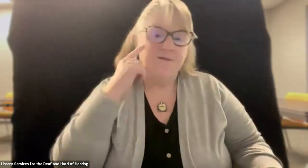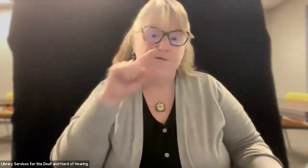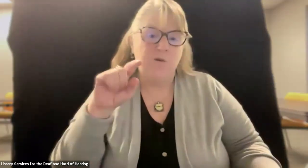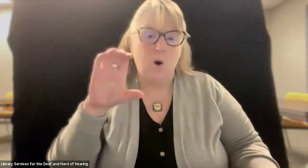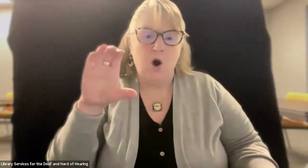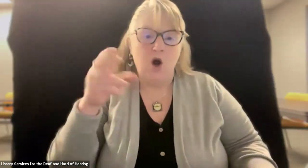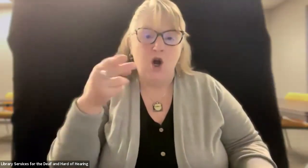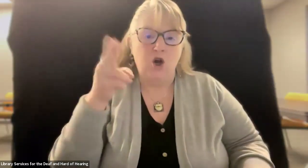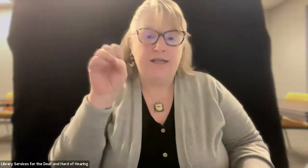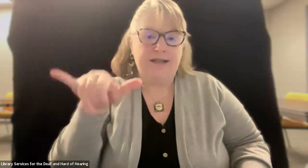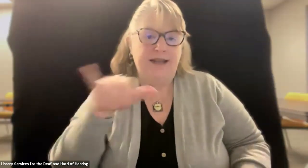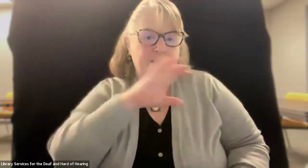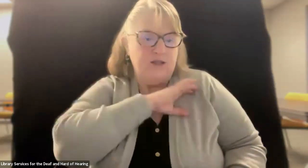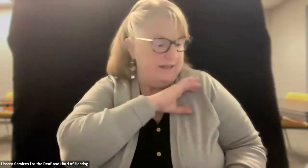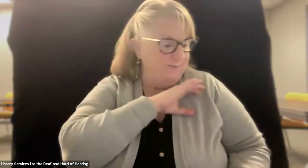[interpreter for Brenda] Thank you, Char. This question is for Chrissy.